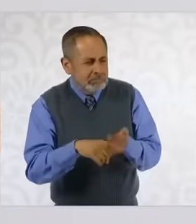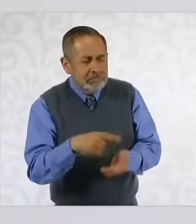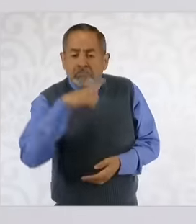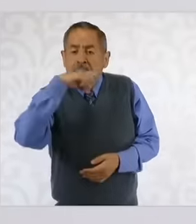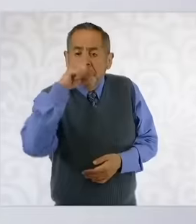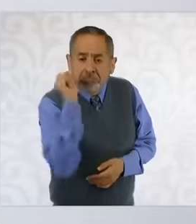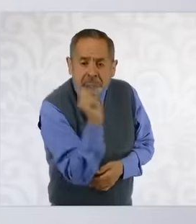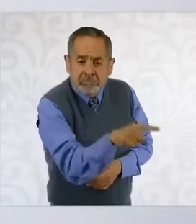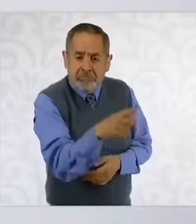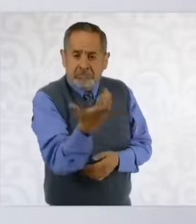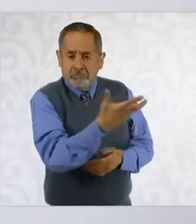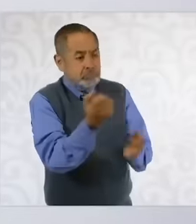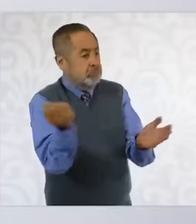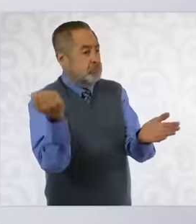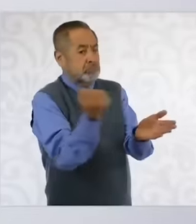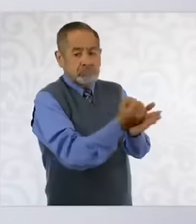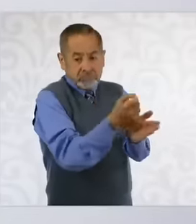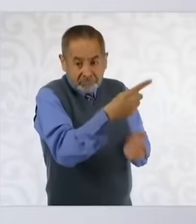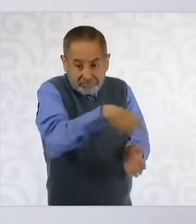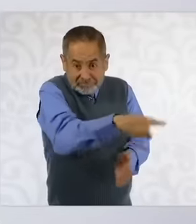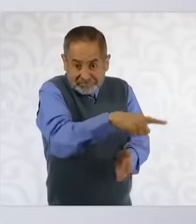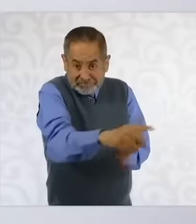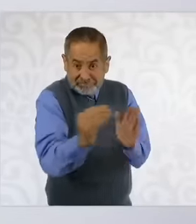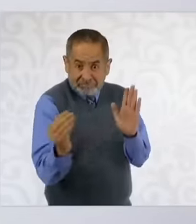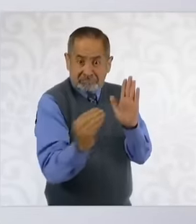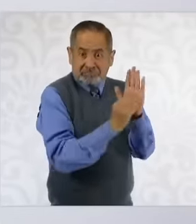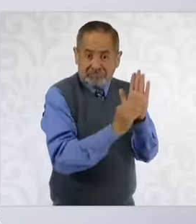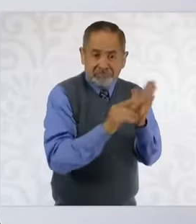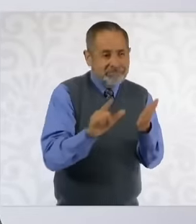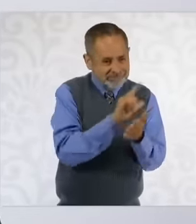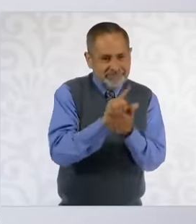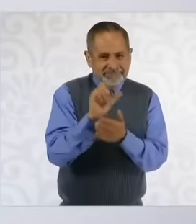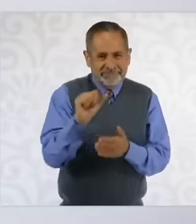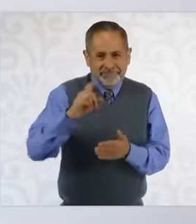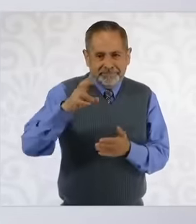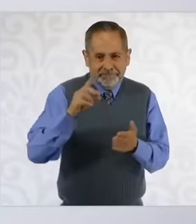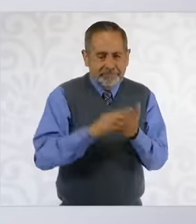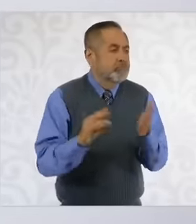they incorporated into the protection law today will be part of